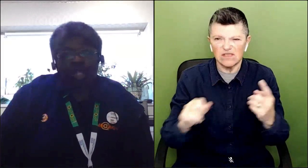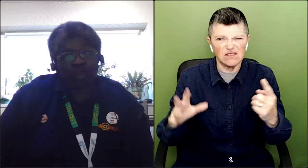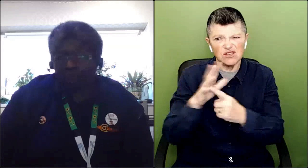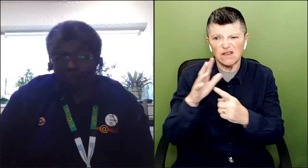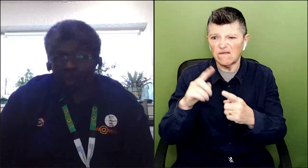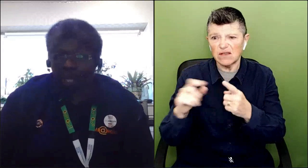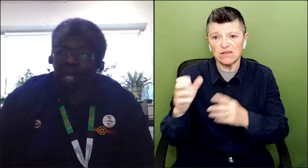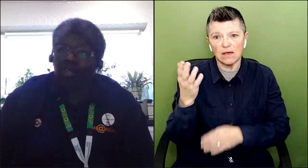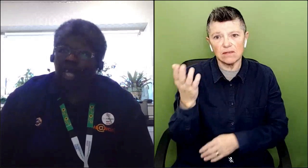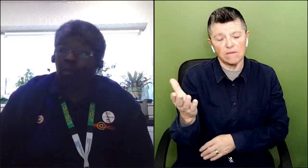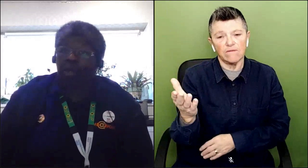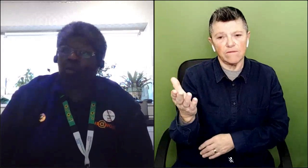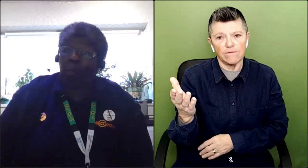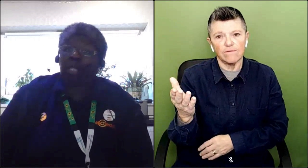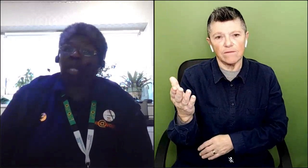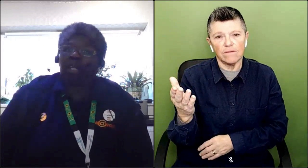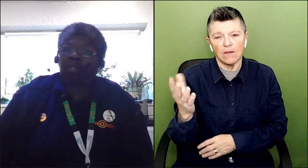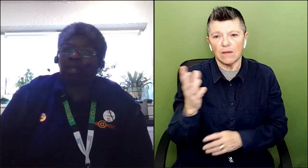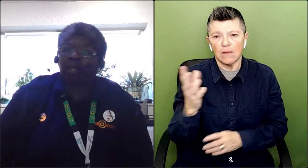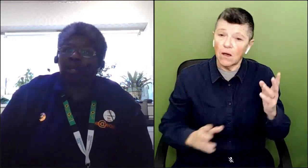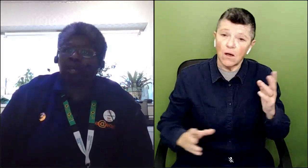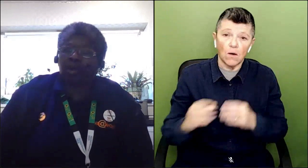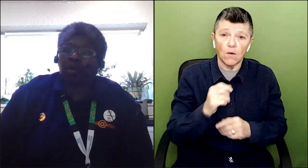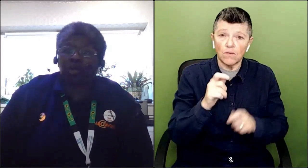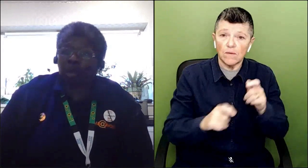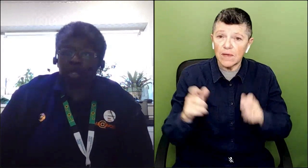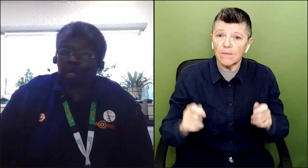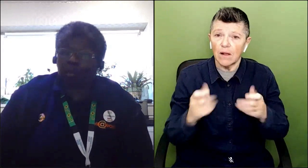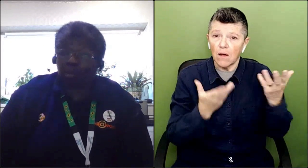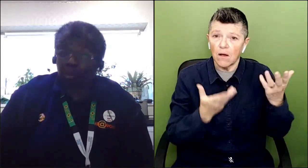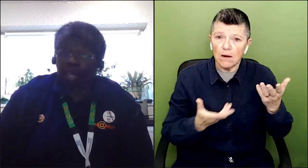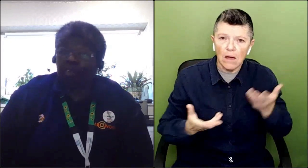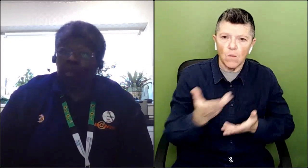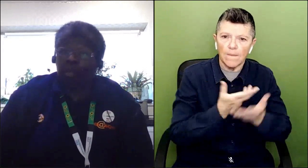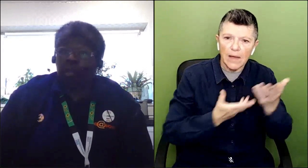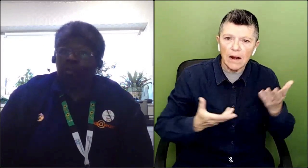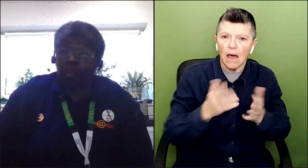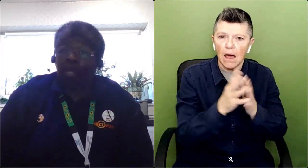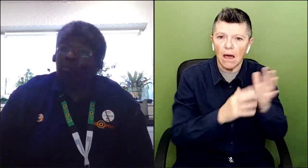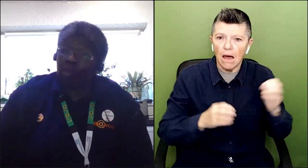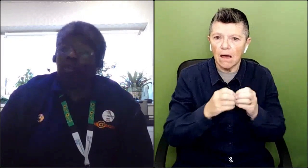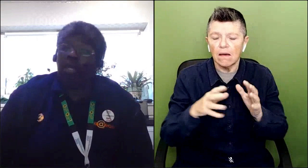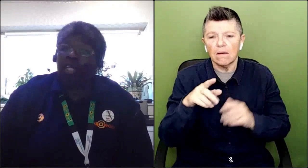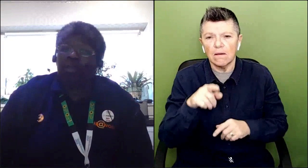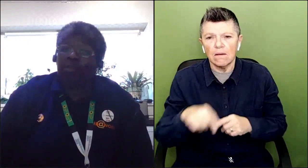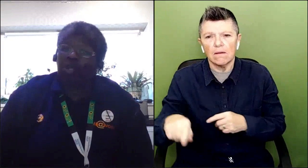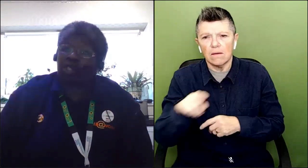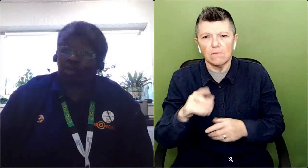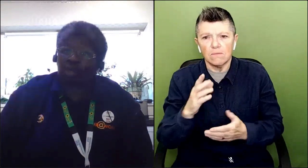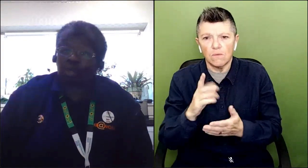All those people that we had on our webinars was one brave very, very inspirational young